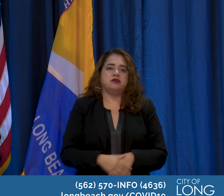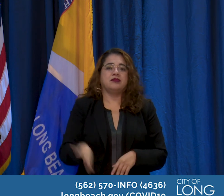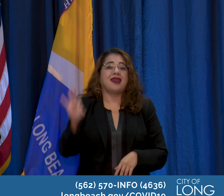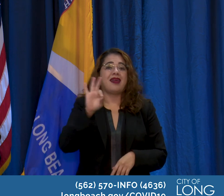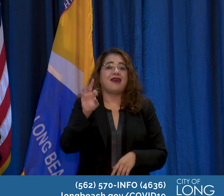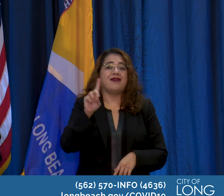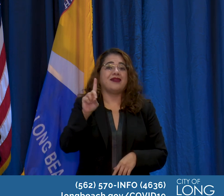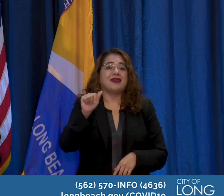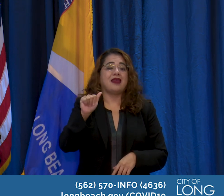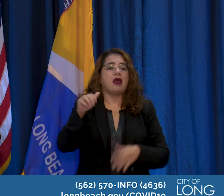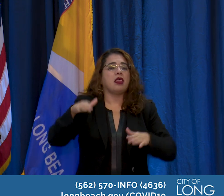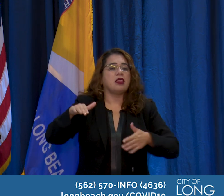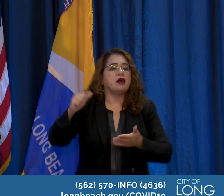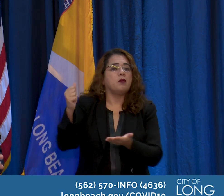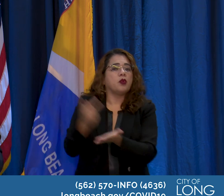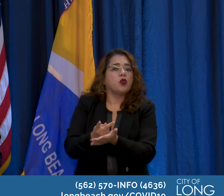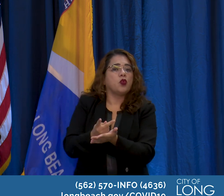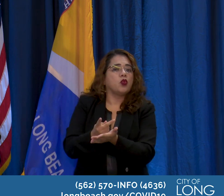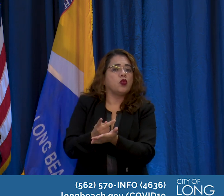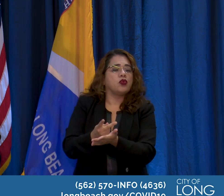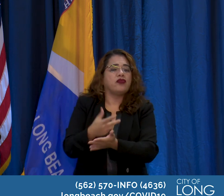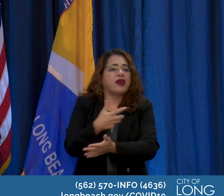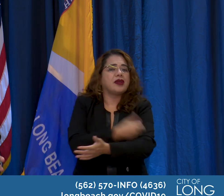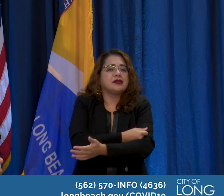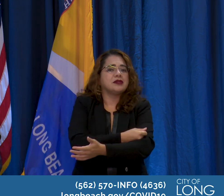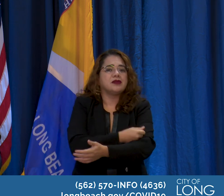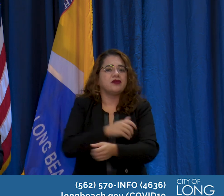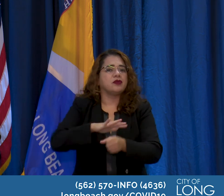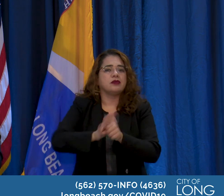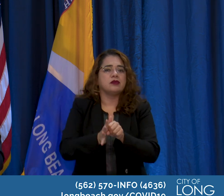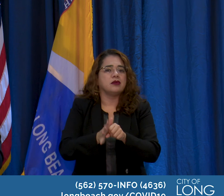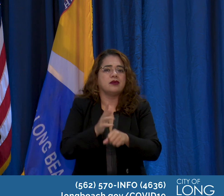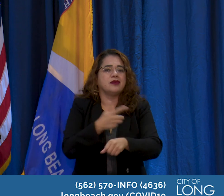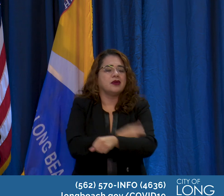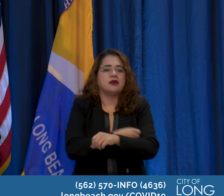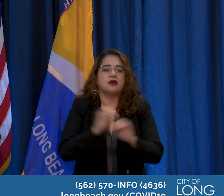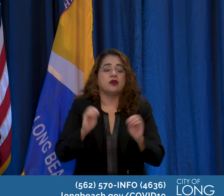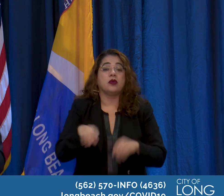It will likely be sometime in 2021 where there will be a vaccine.